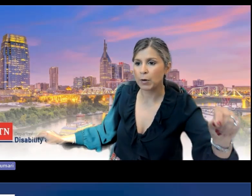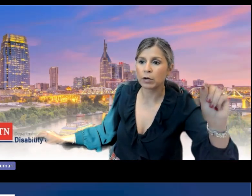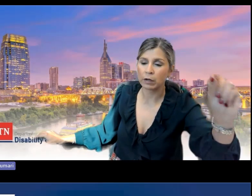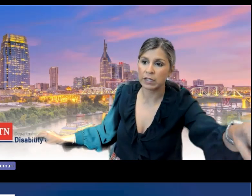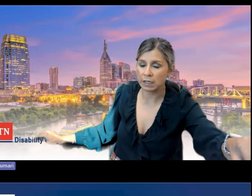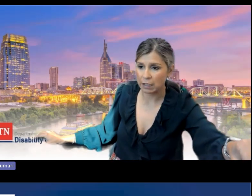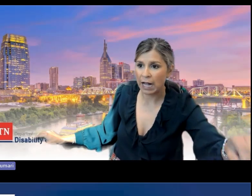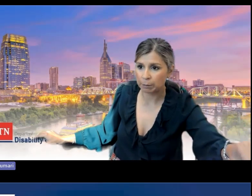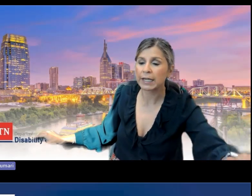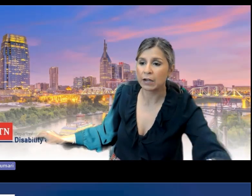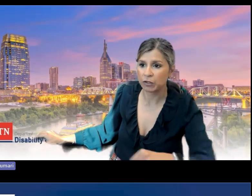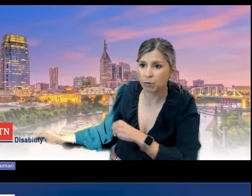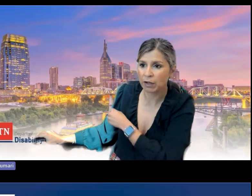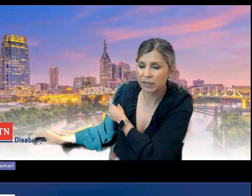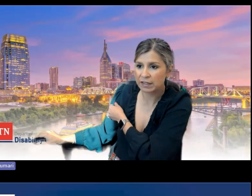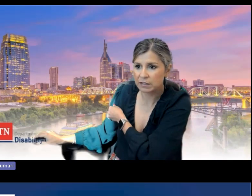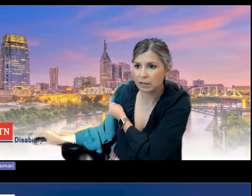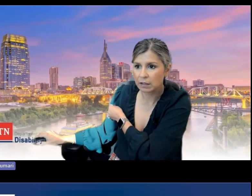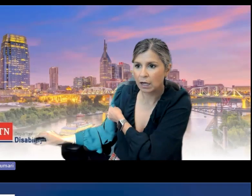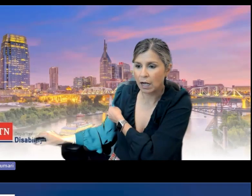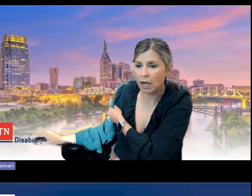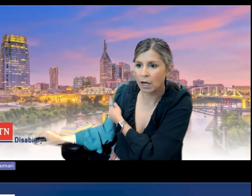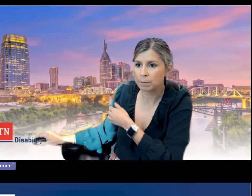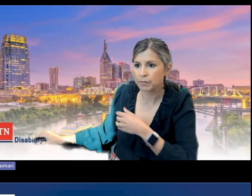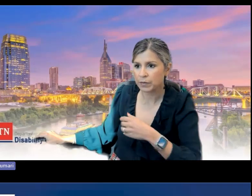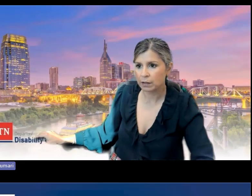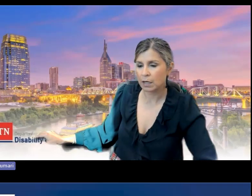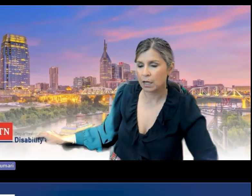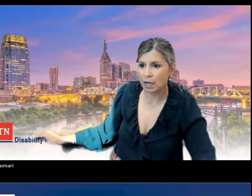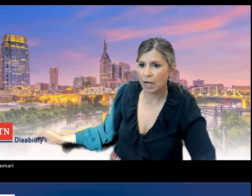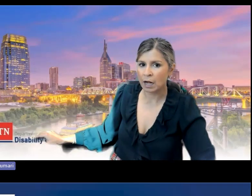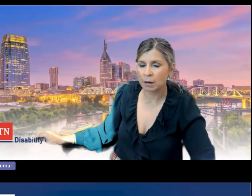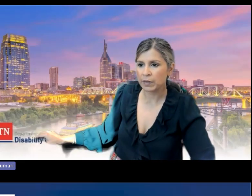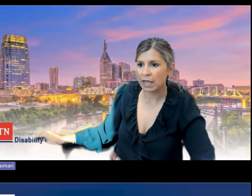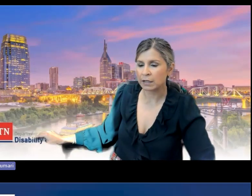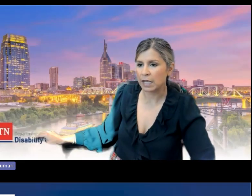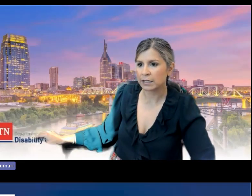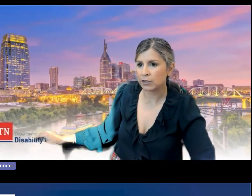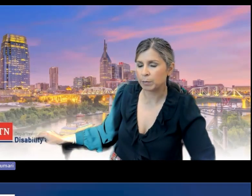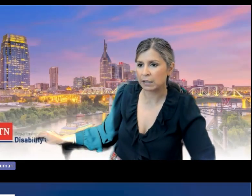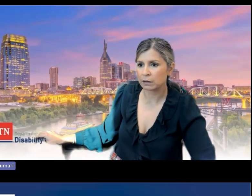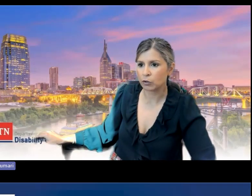would be a part of the application process and and could be looked into as